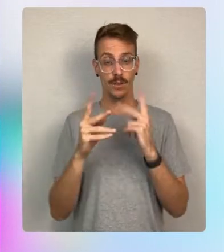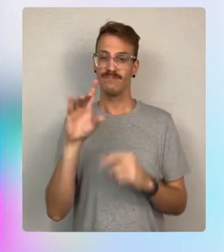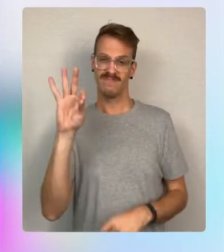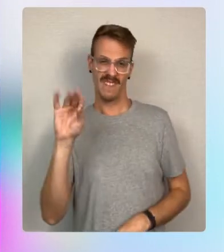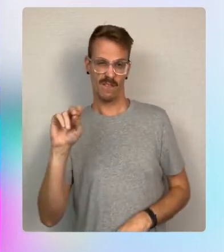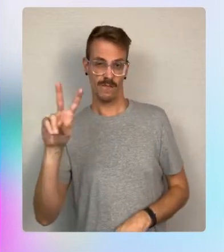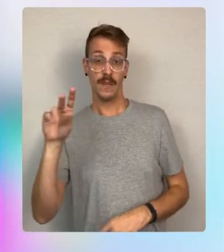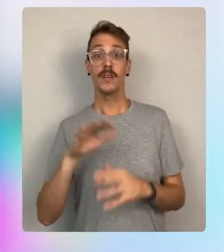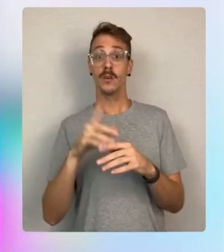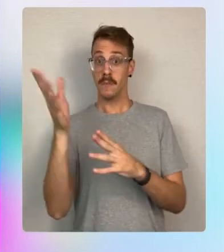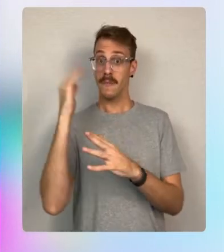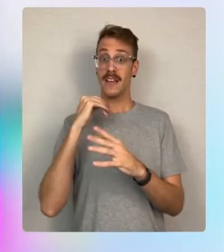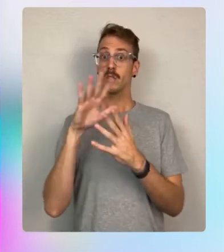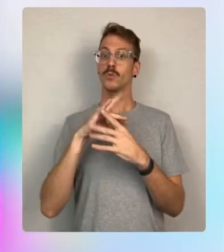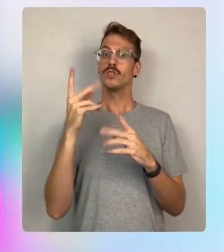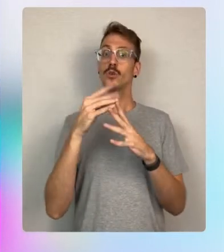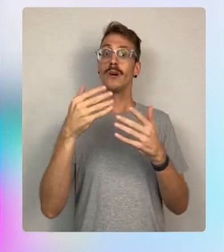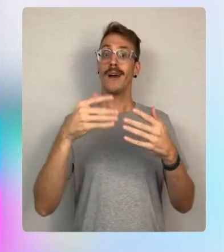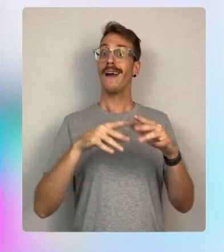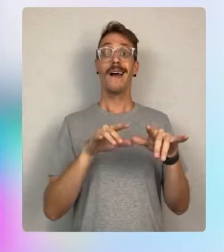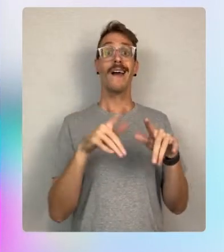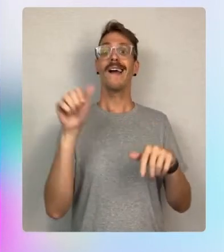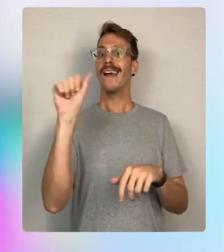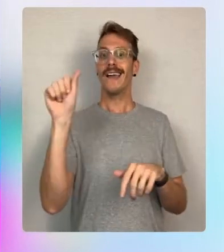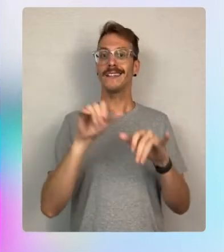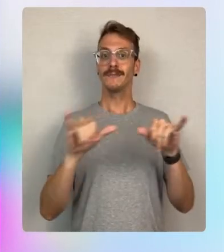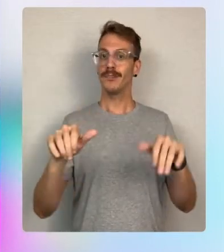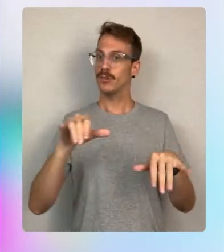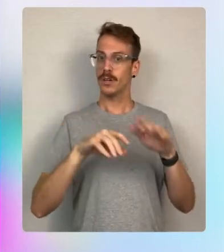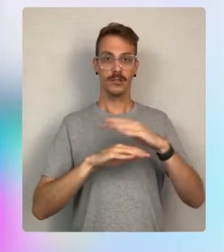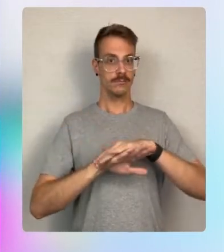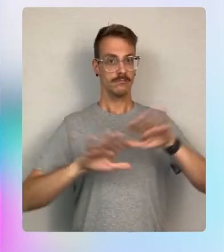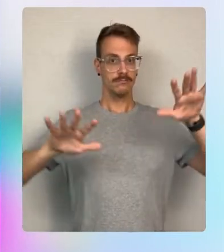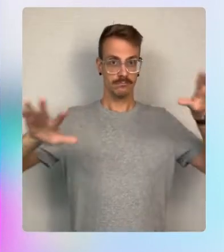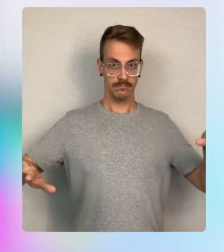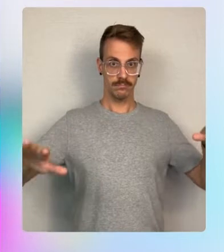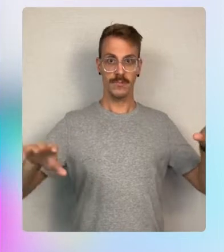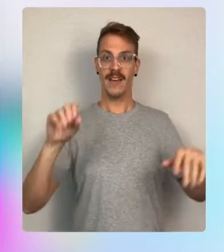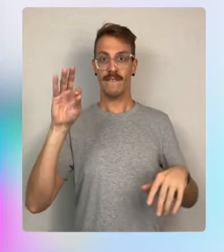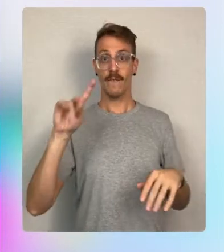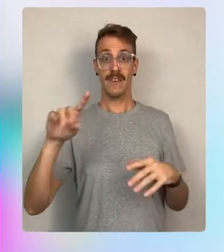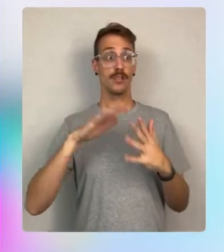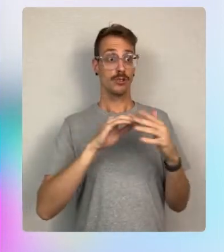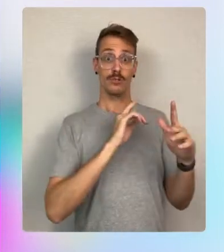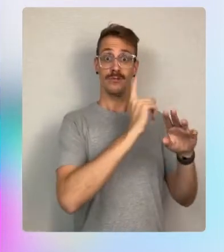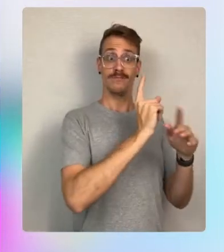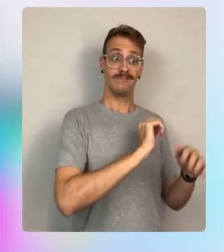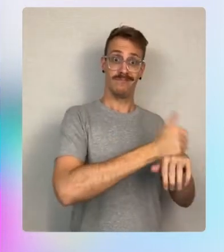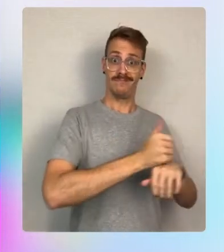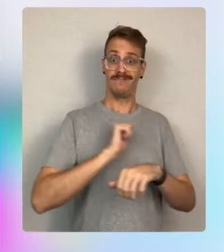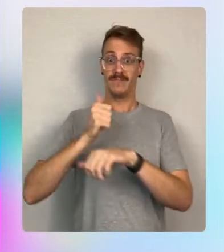applications would render using asymmetric FOV to prevent rendering areas that are not visible through the lenses.